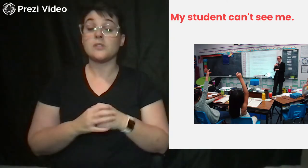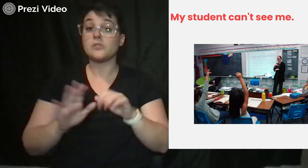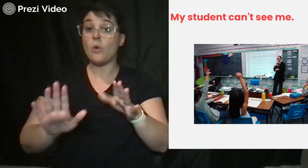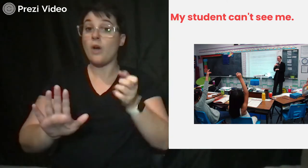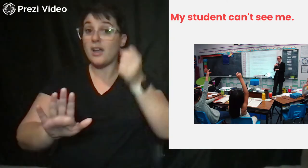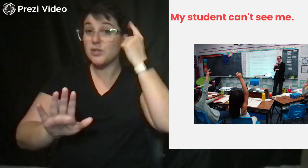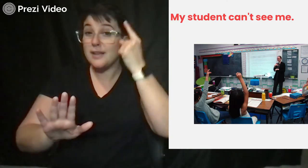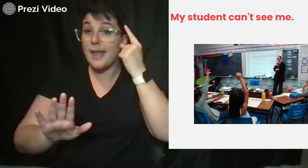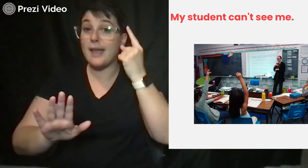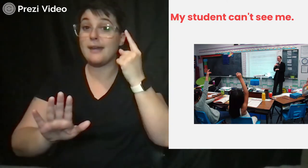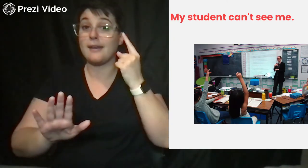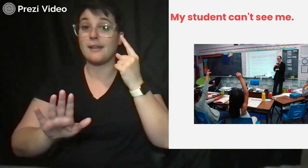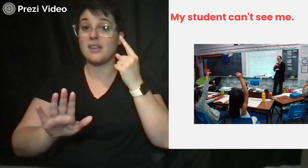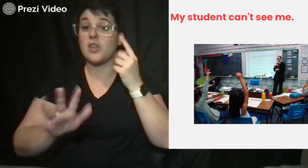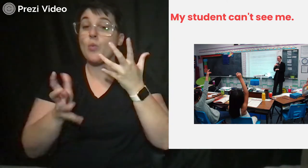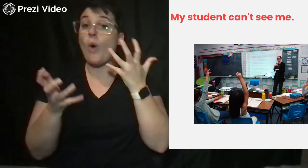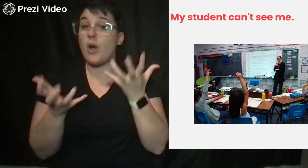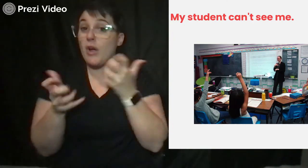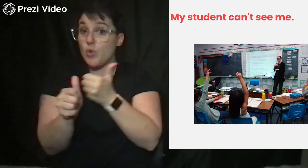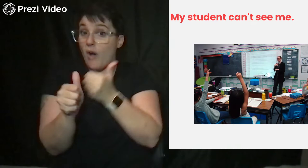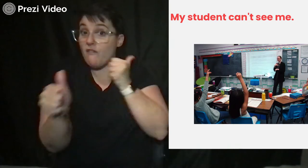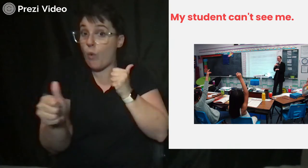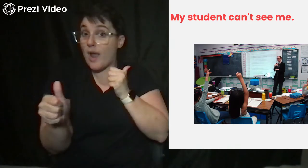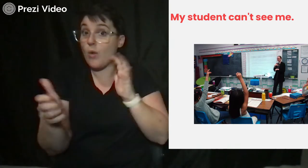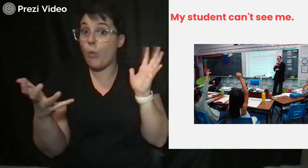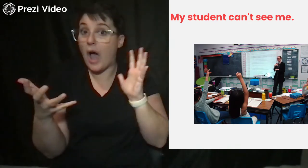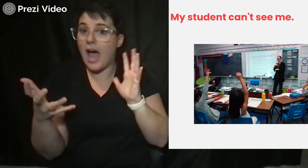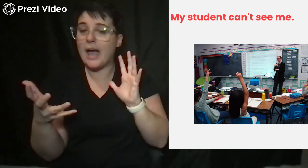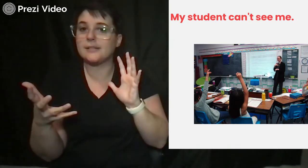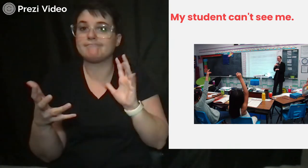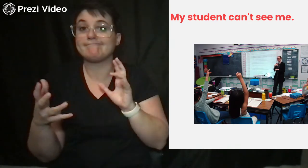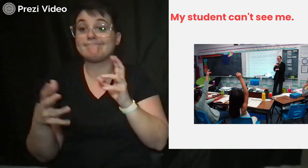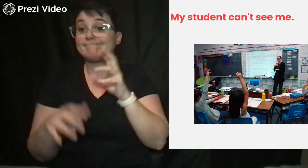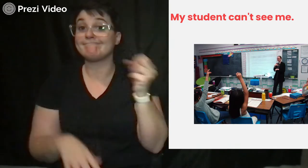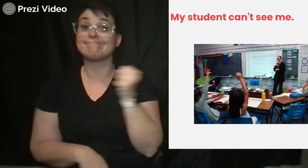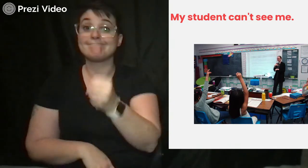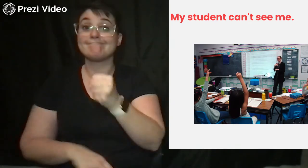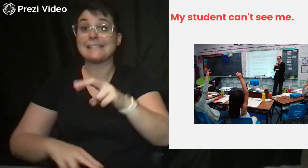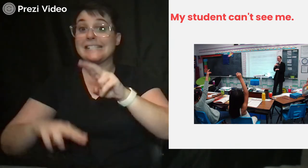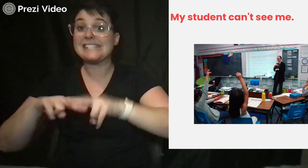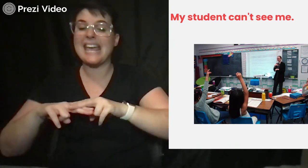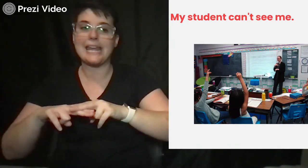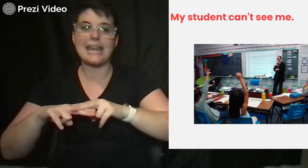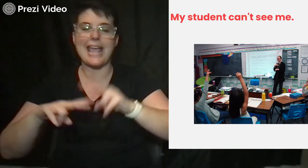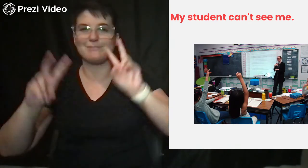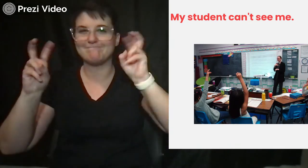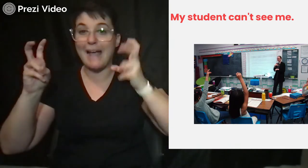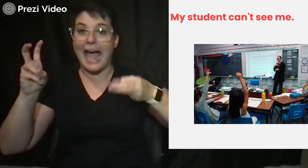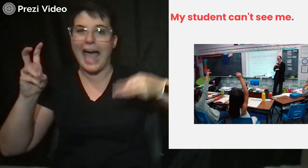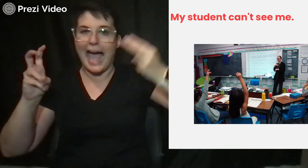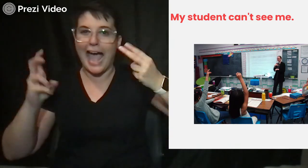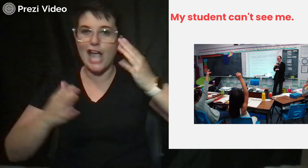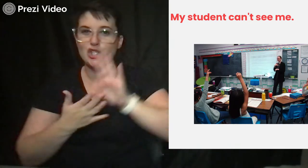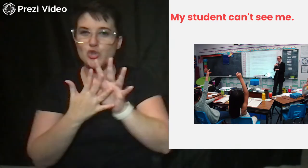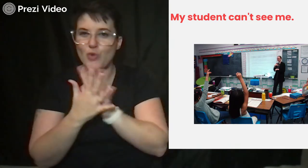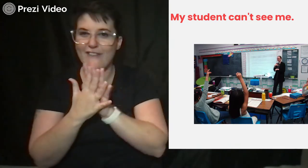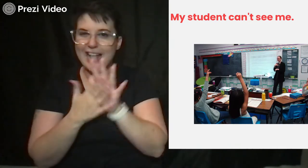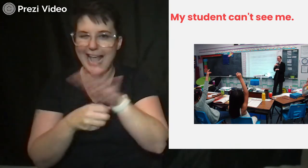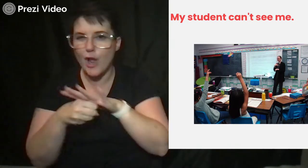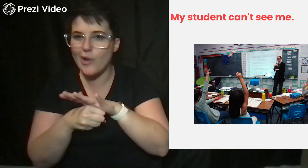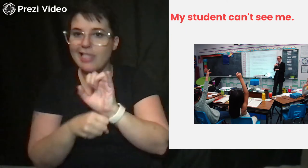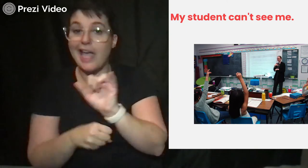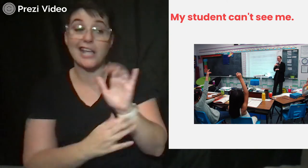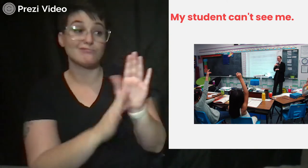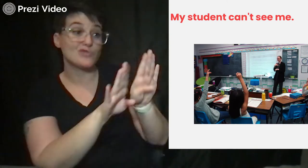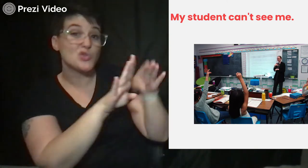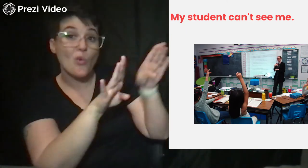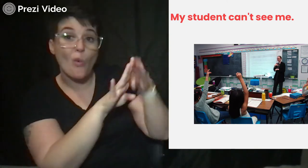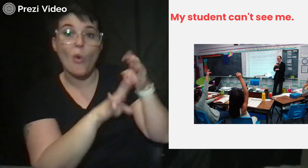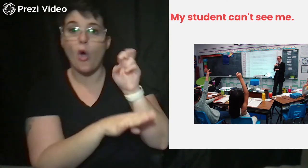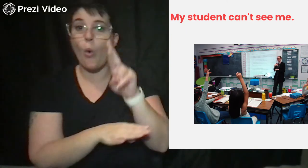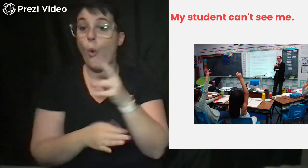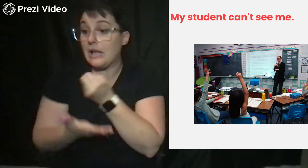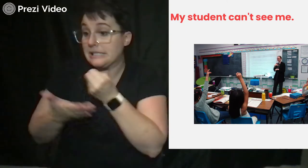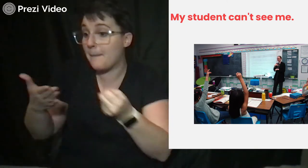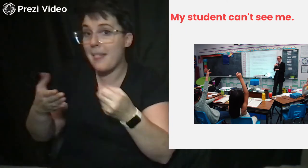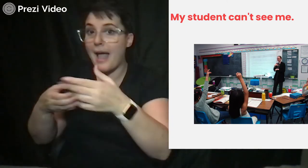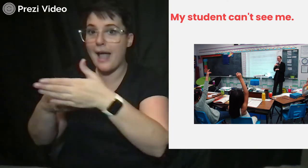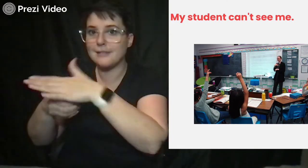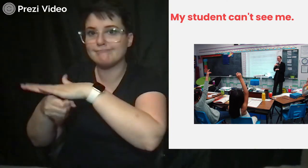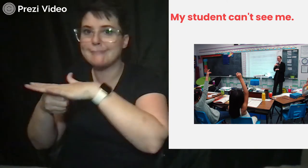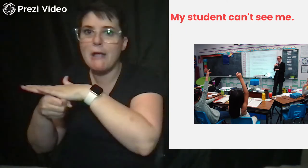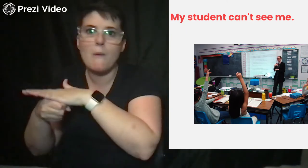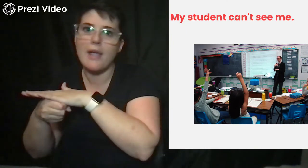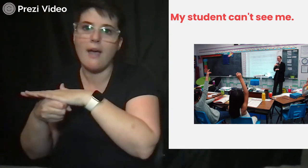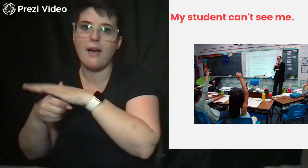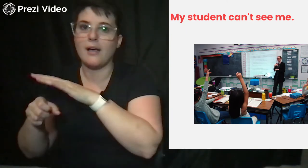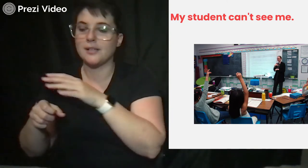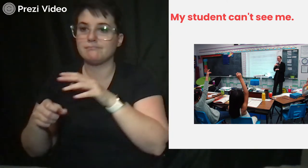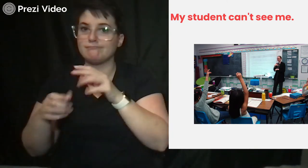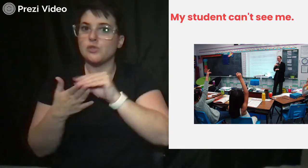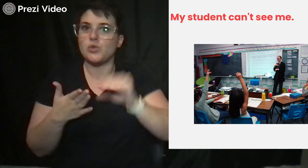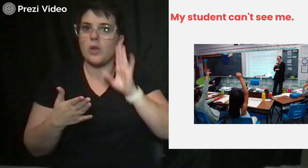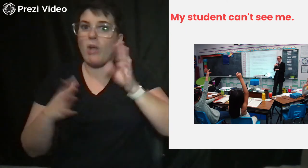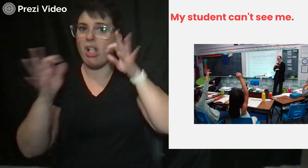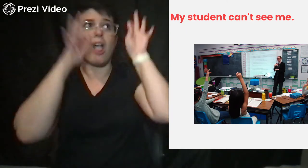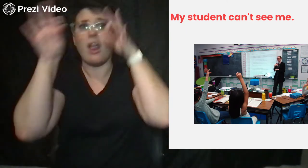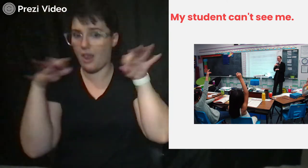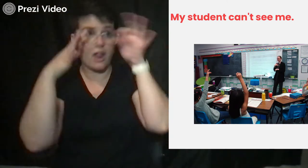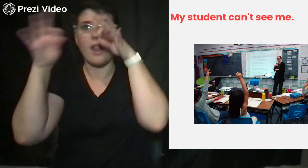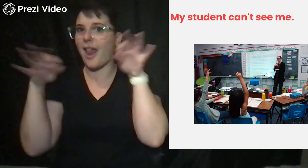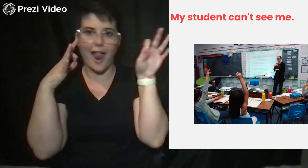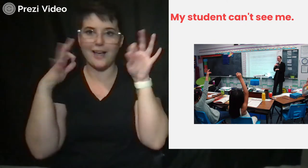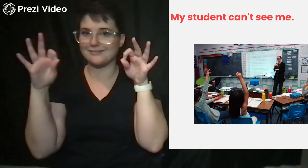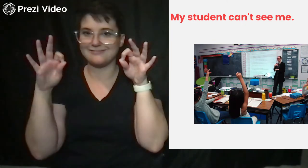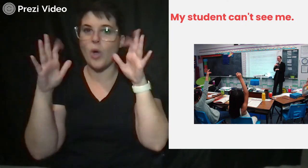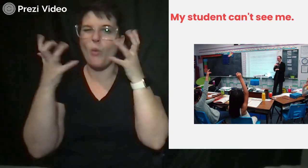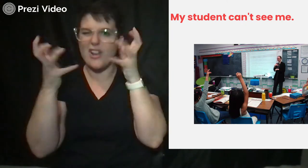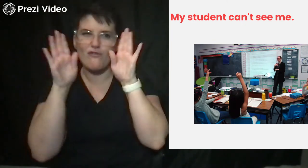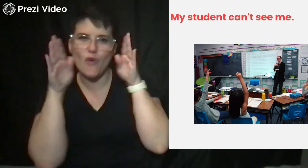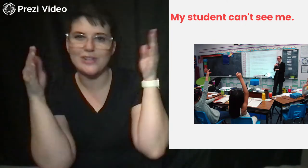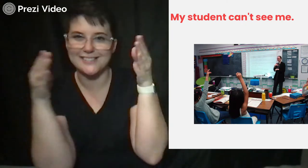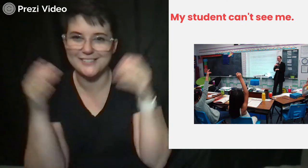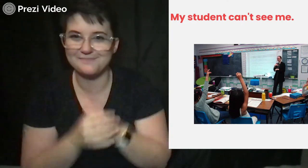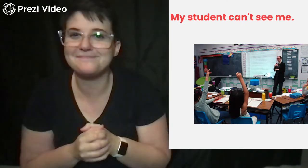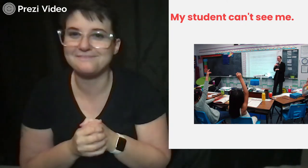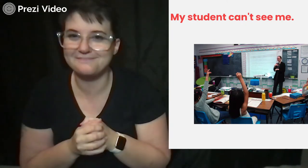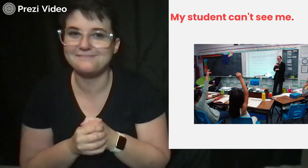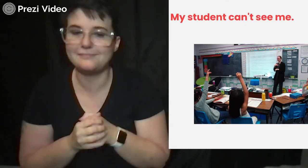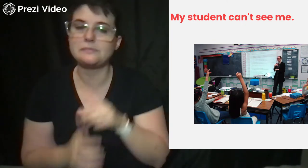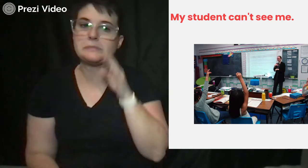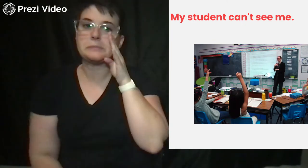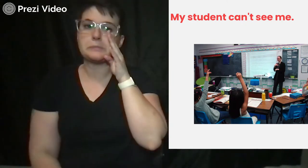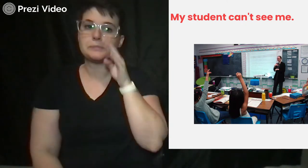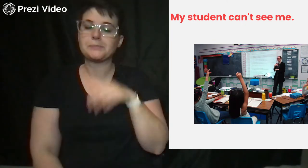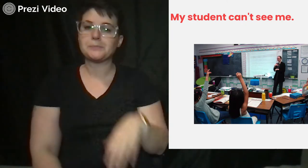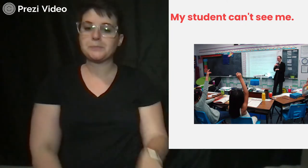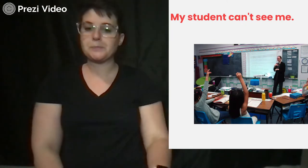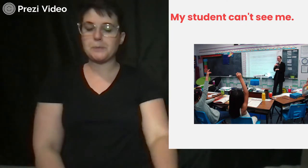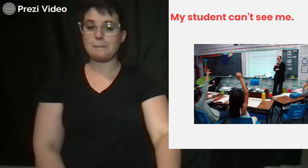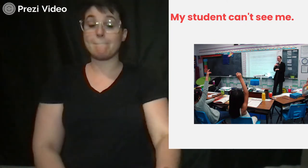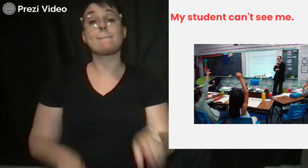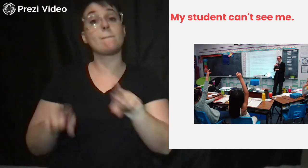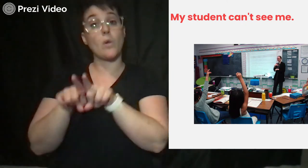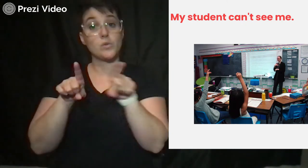Avoid placing the student in a high-traffic area like near a doorway or supply station to support visual attention.